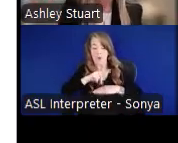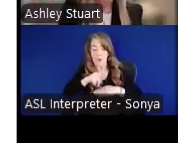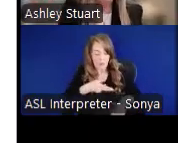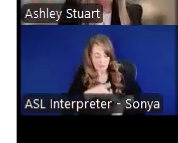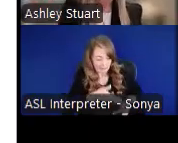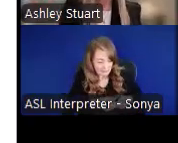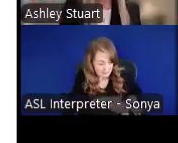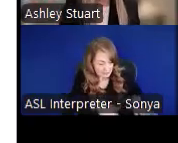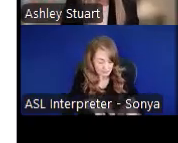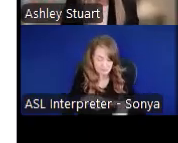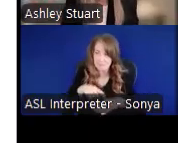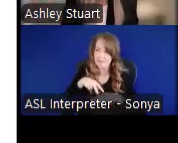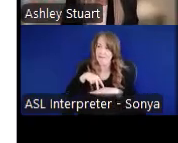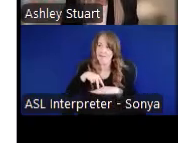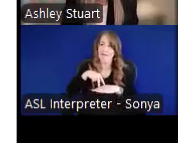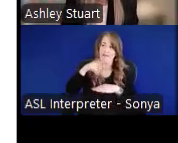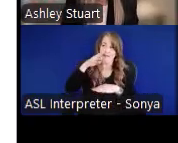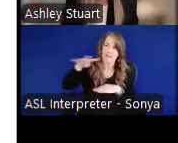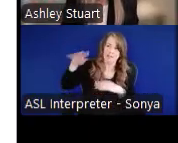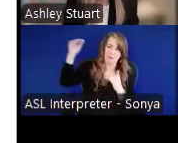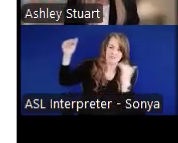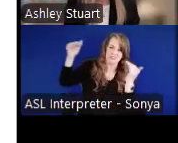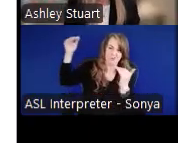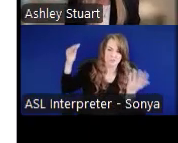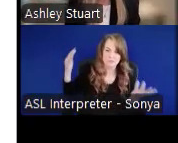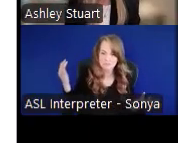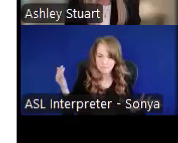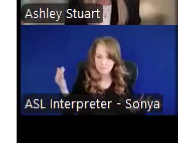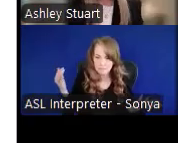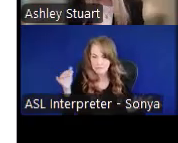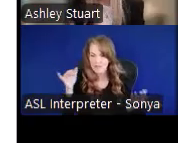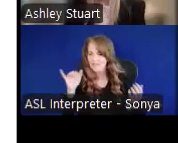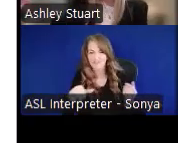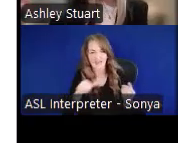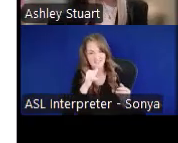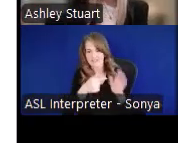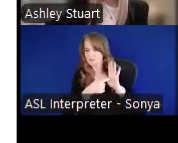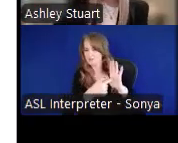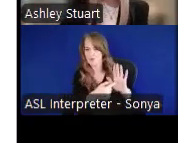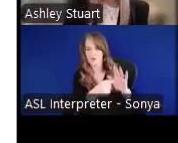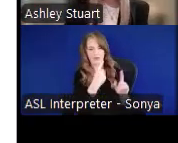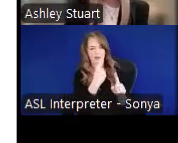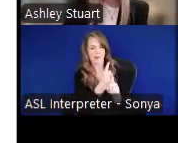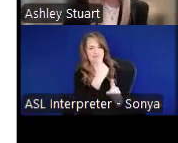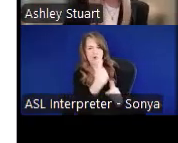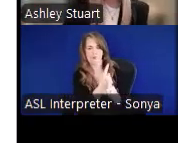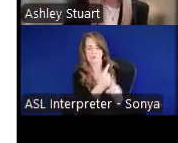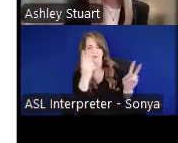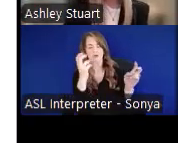time. That's not really modeling what we're expecting our child